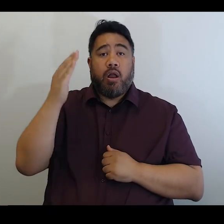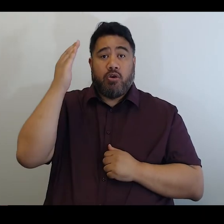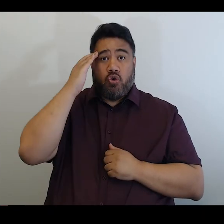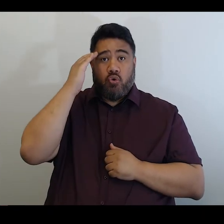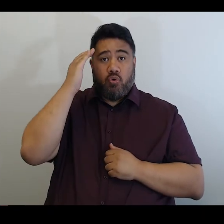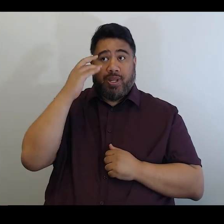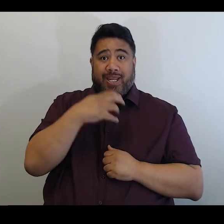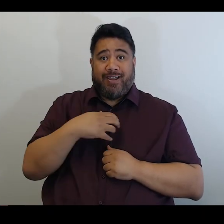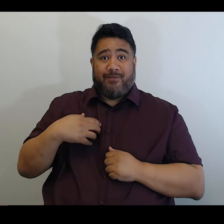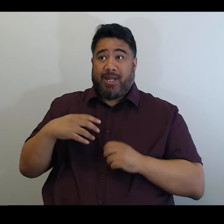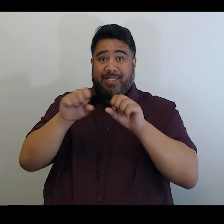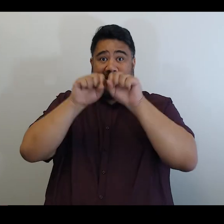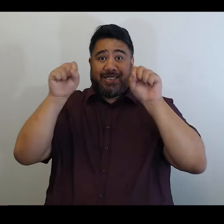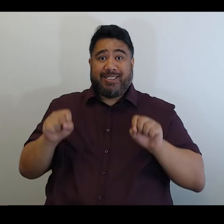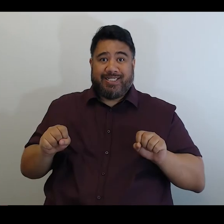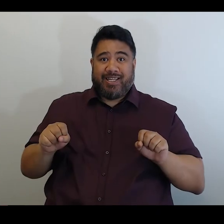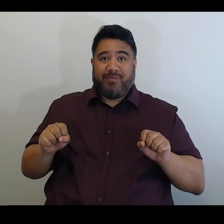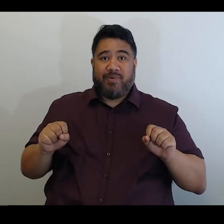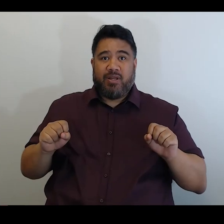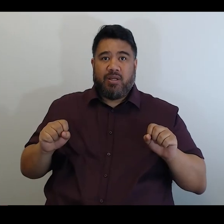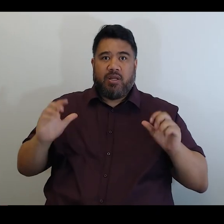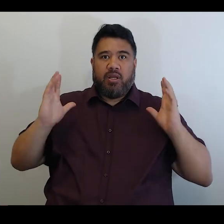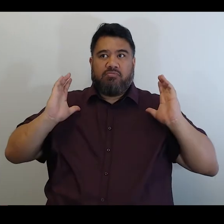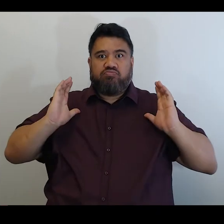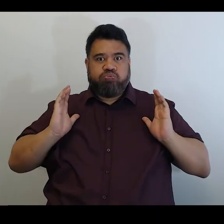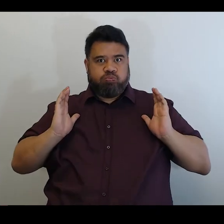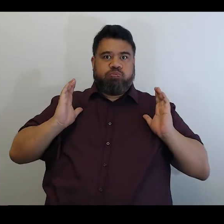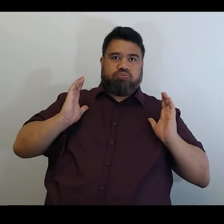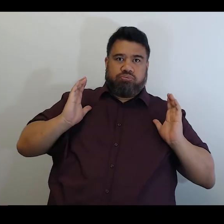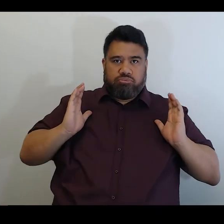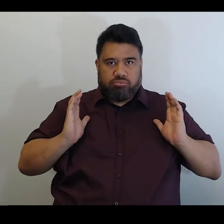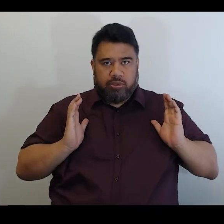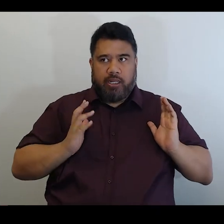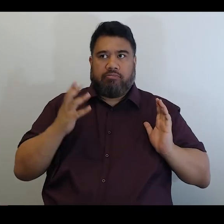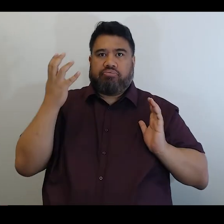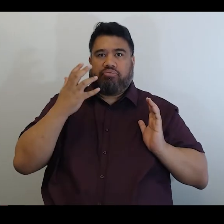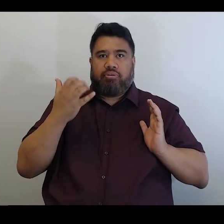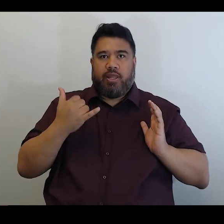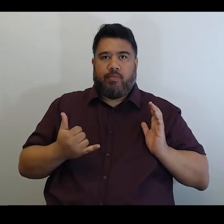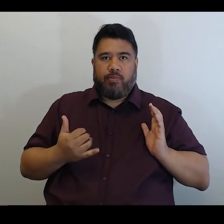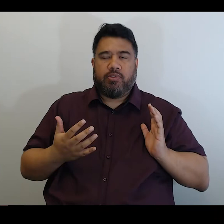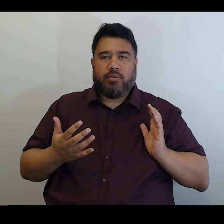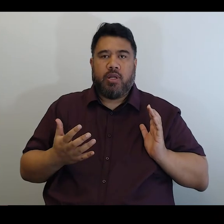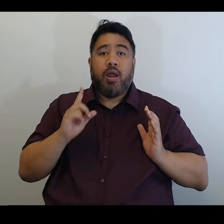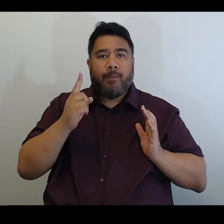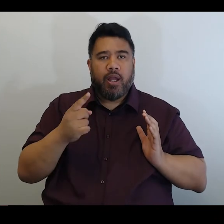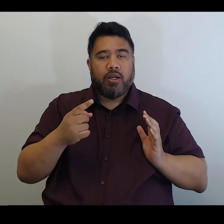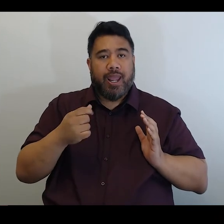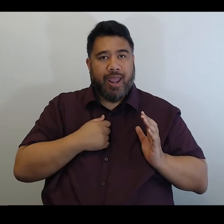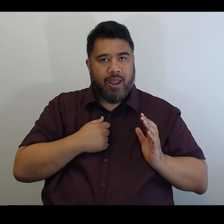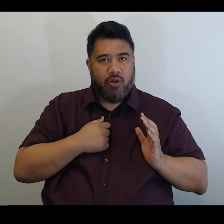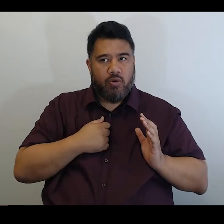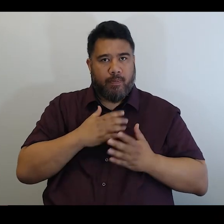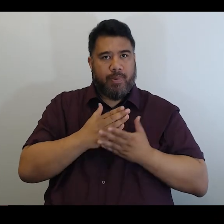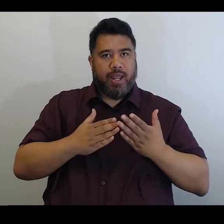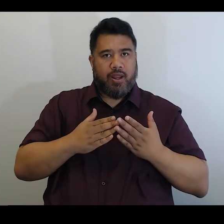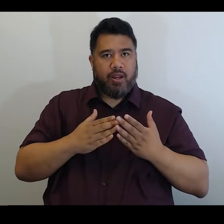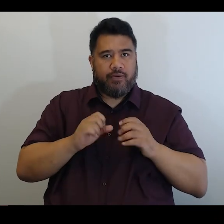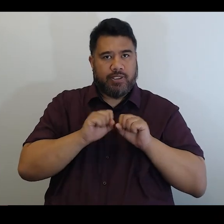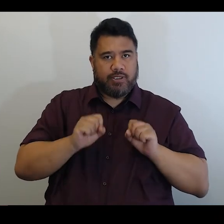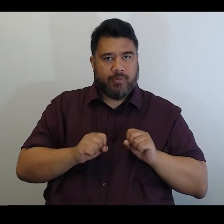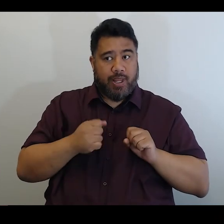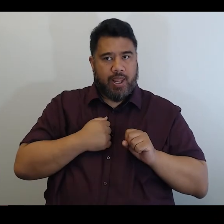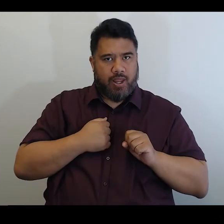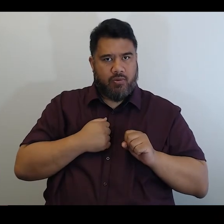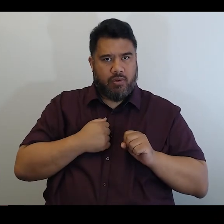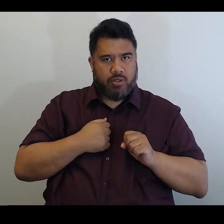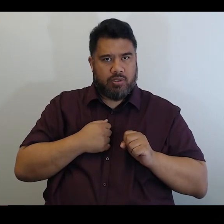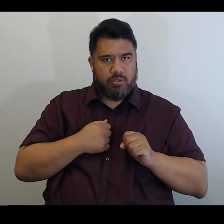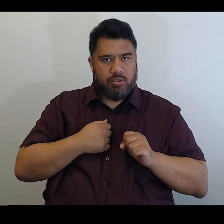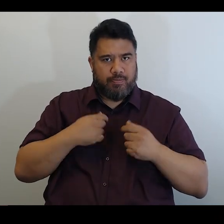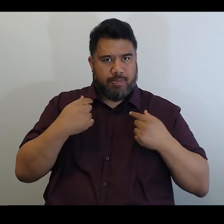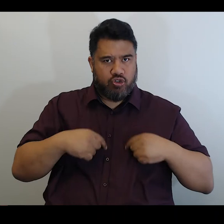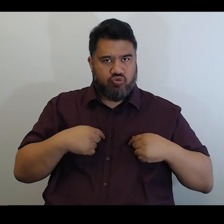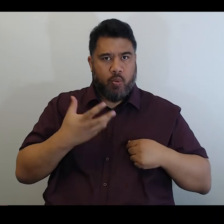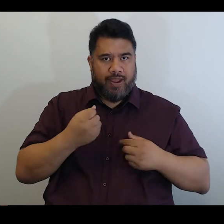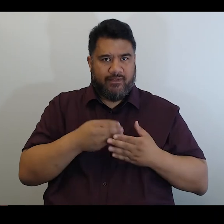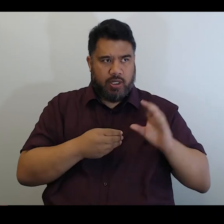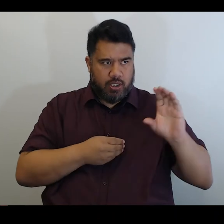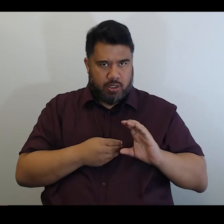And, you know, we've got a really big mandate to affect change. We've got some money on contingency to help support.